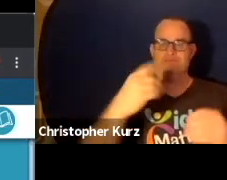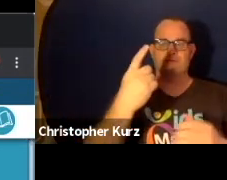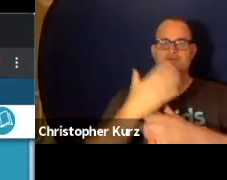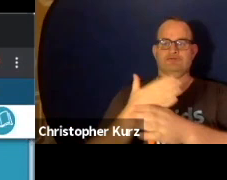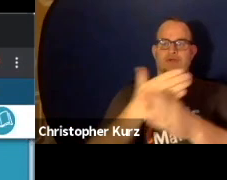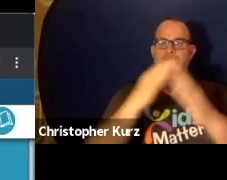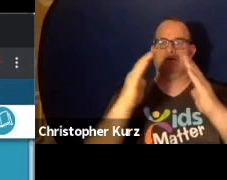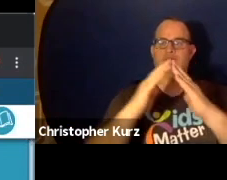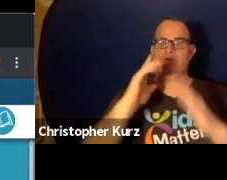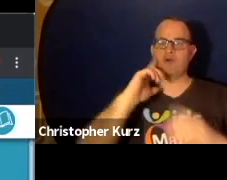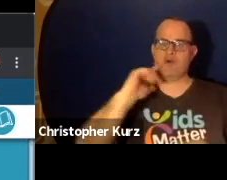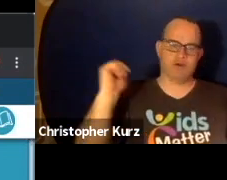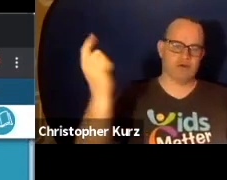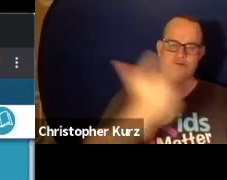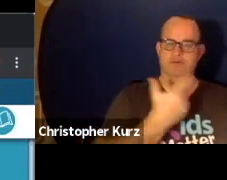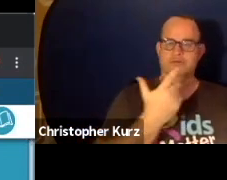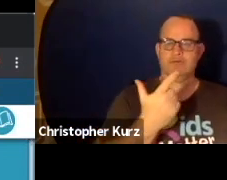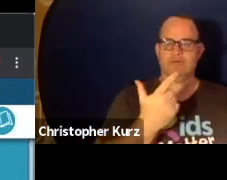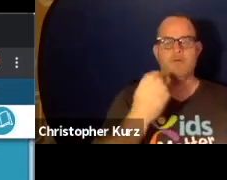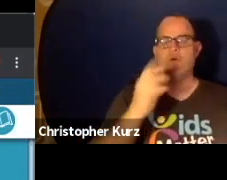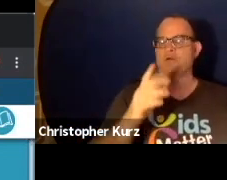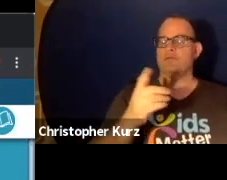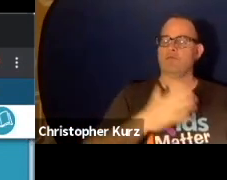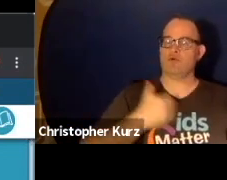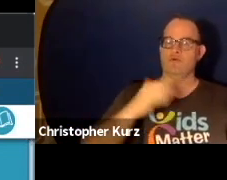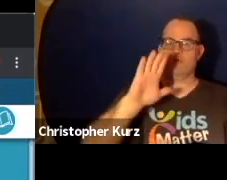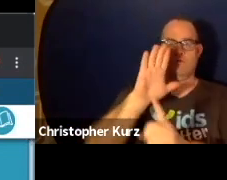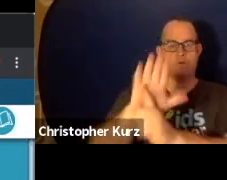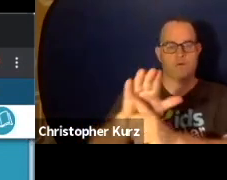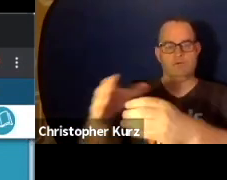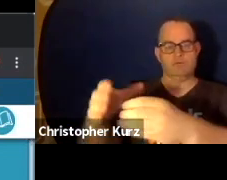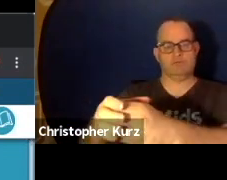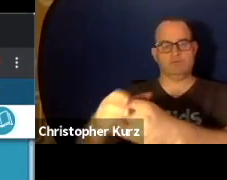to know where everything is coming from